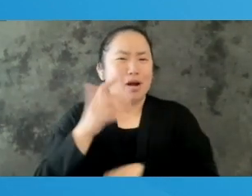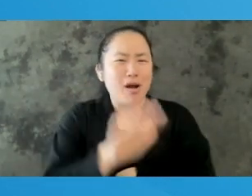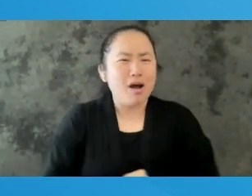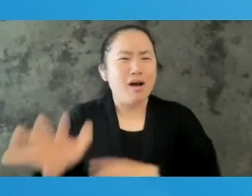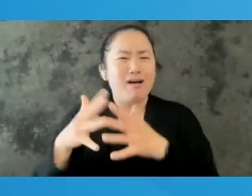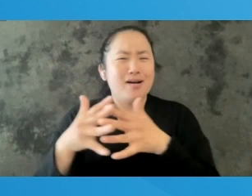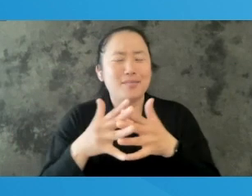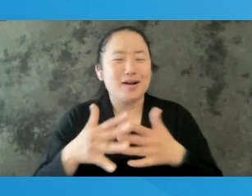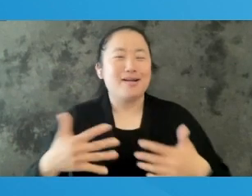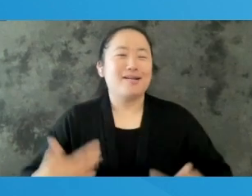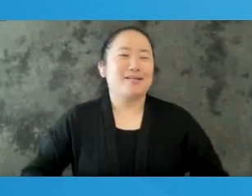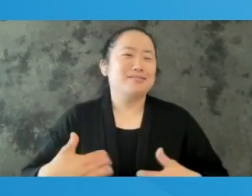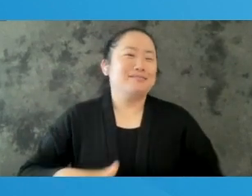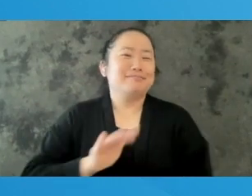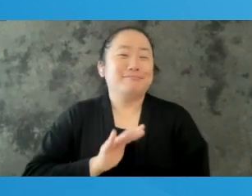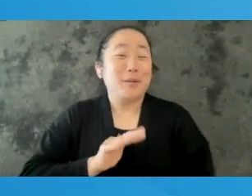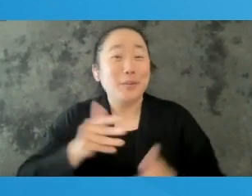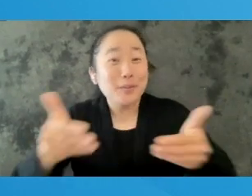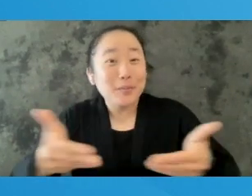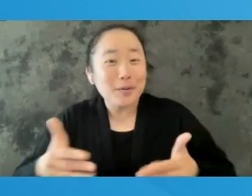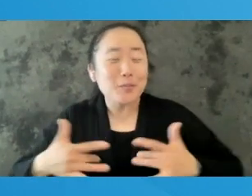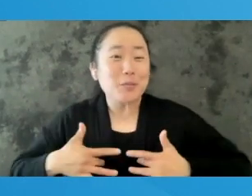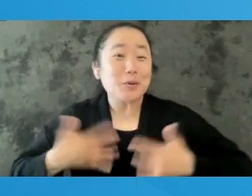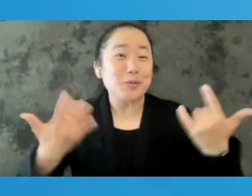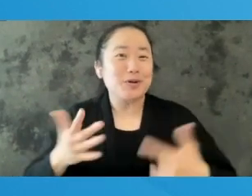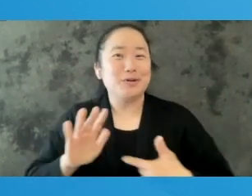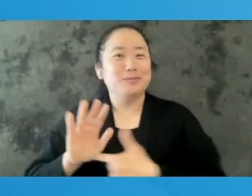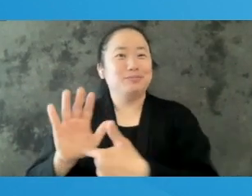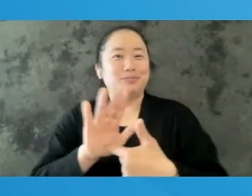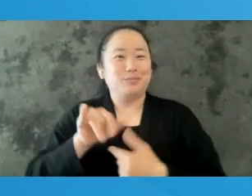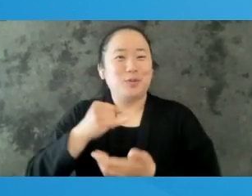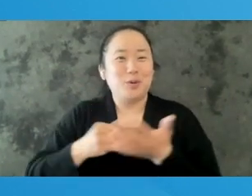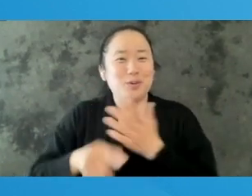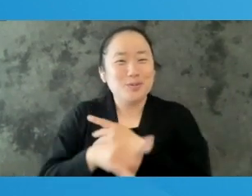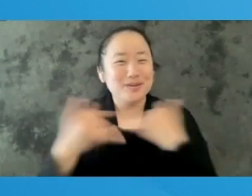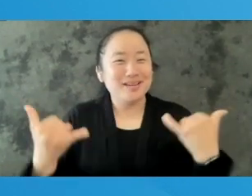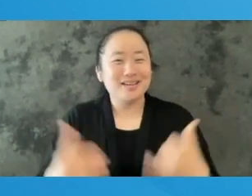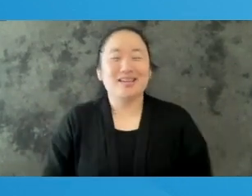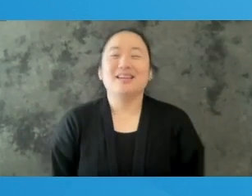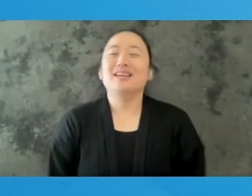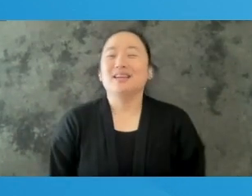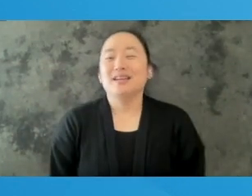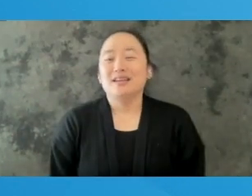We're so thrilled to be sharing this artwork with you today. Next slide, please.